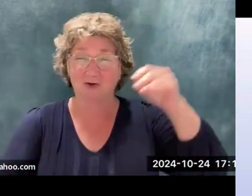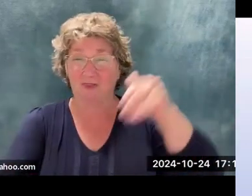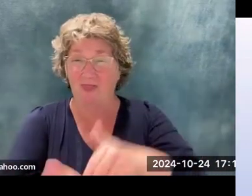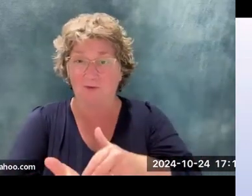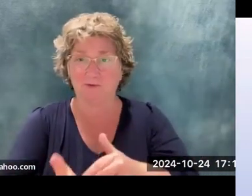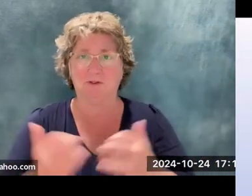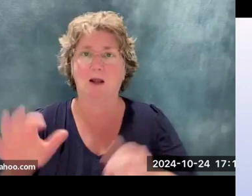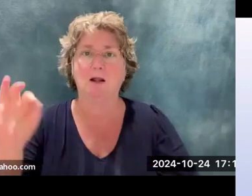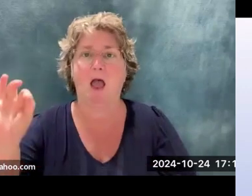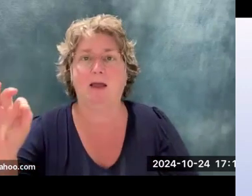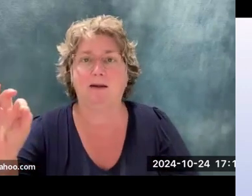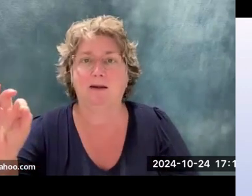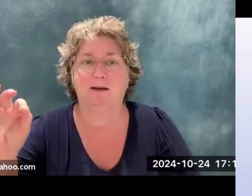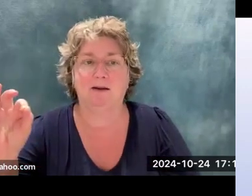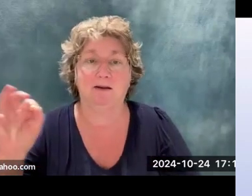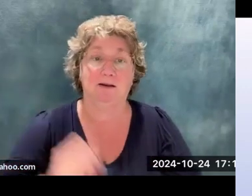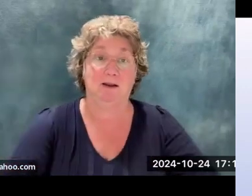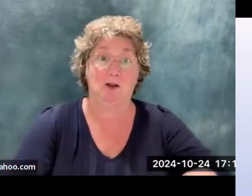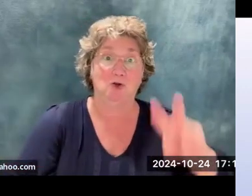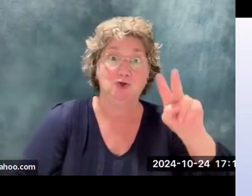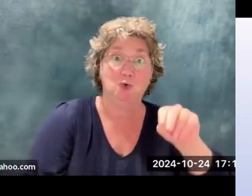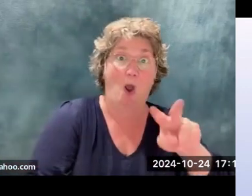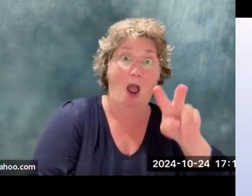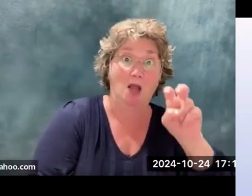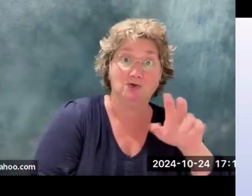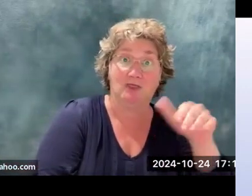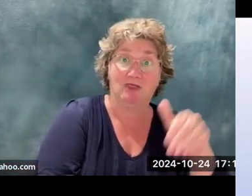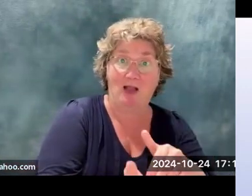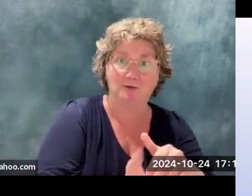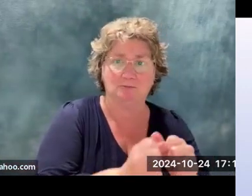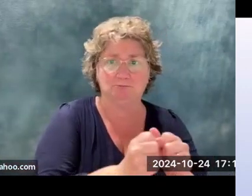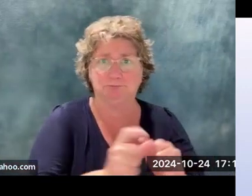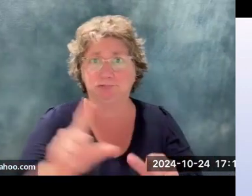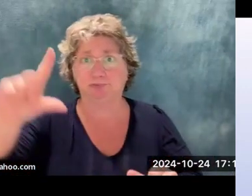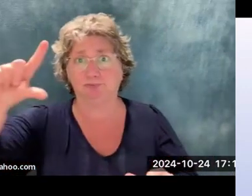200,000 cases a year to 1600. So it's amazing what's